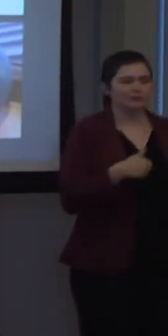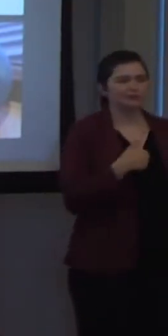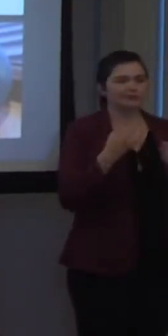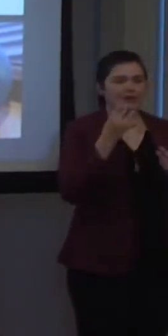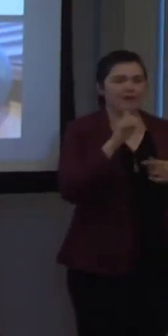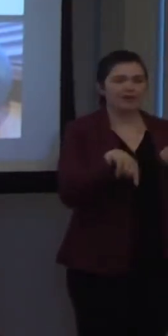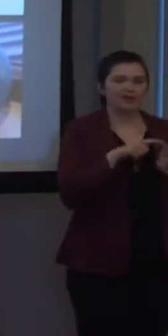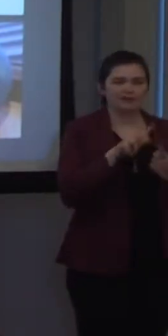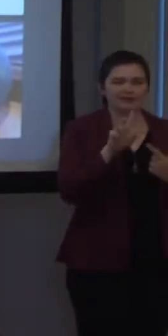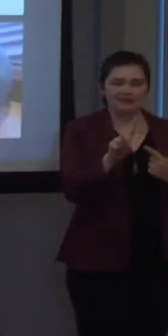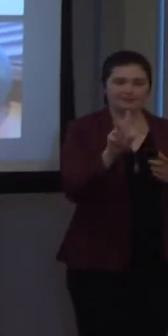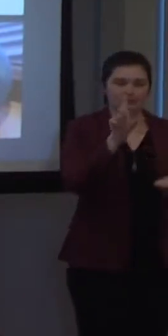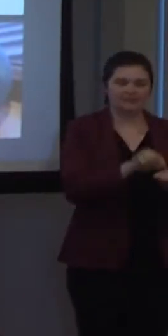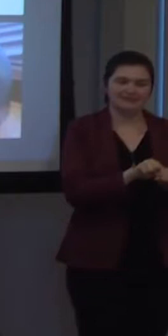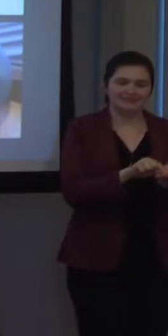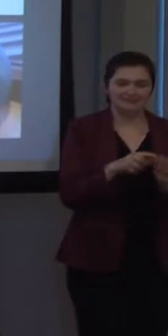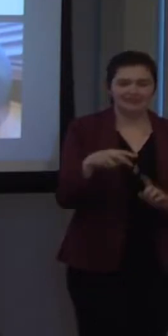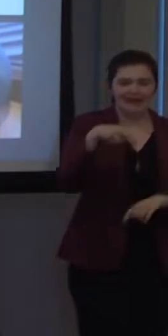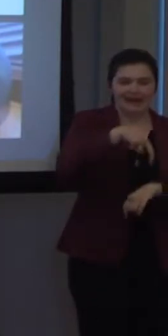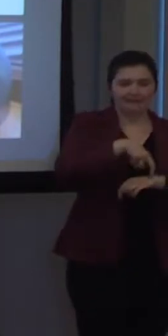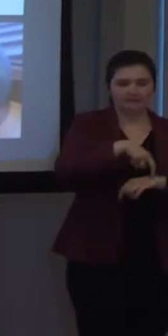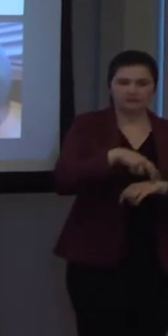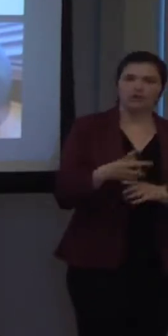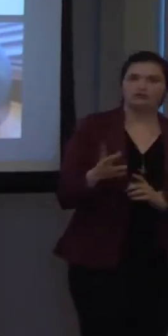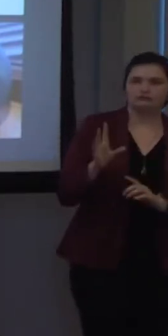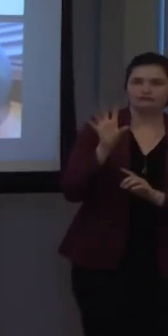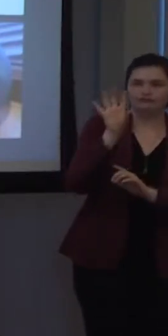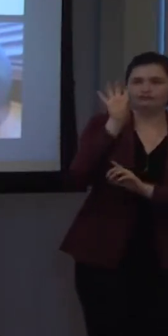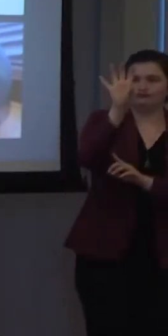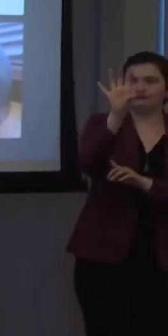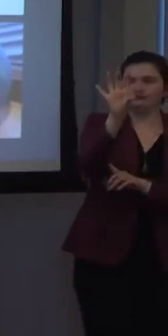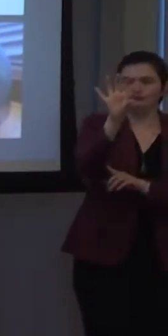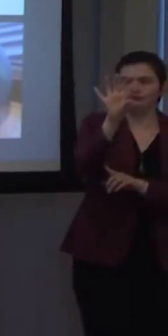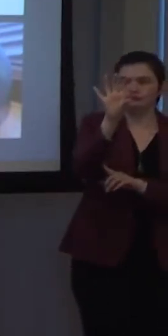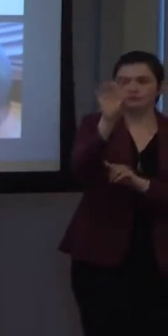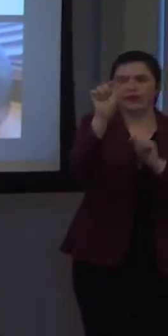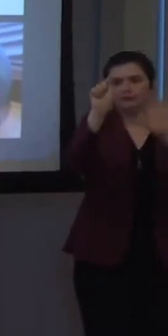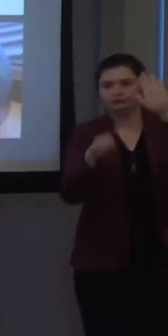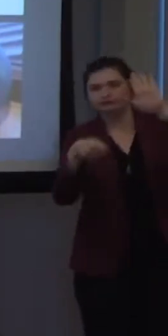so it will mount with the ball, so if students need to apply forces, it won't roll away on them.